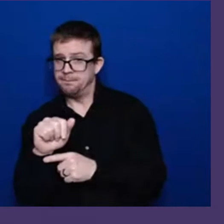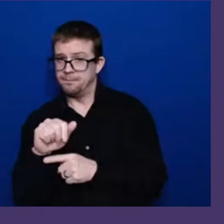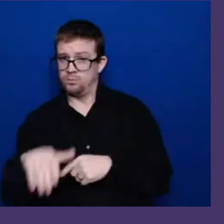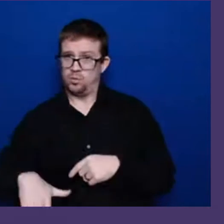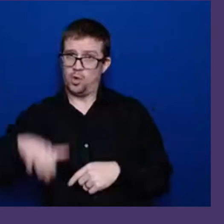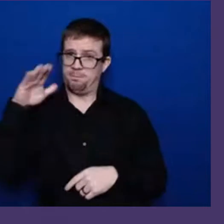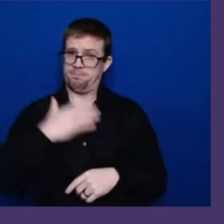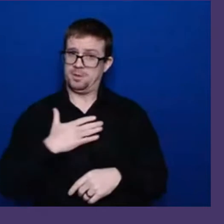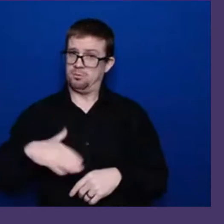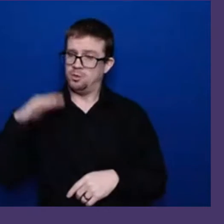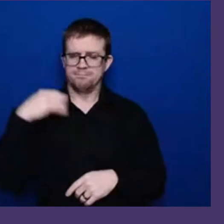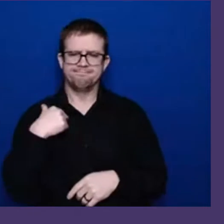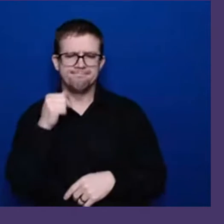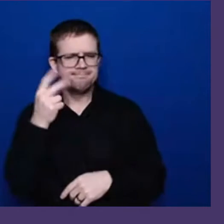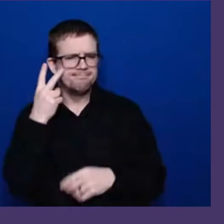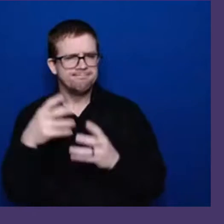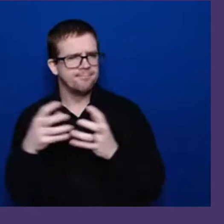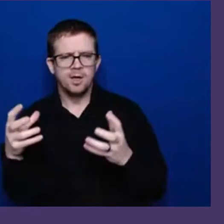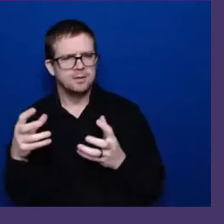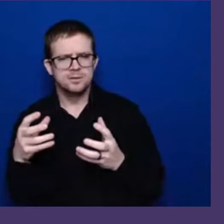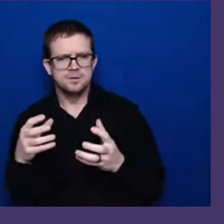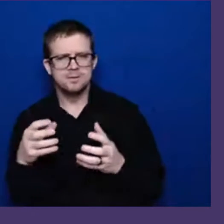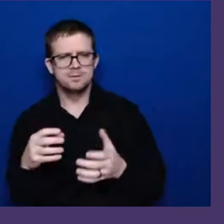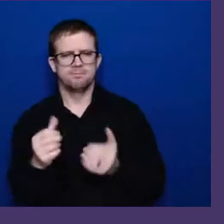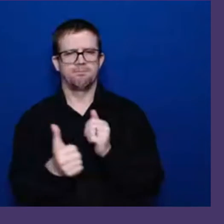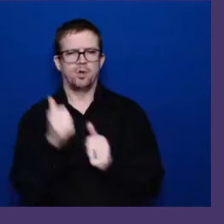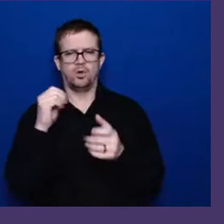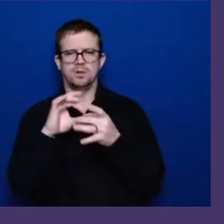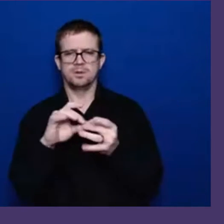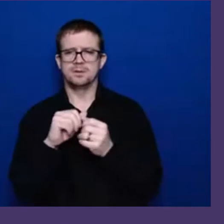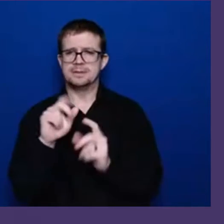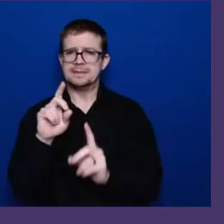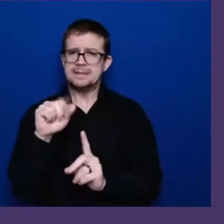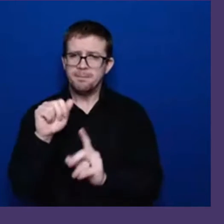to disabled people being sick, in the hospital,